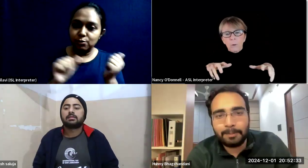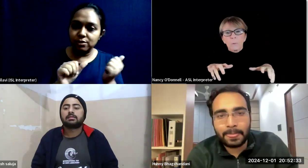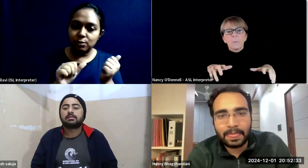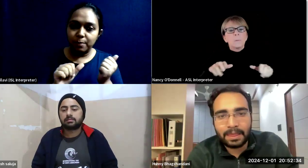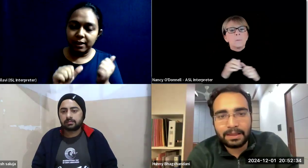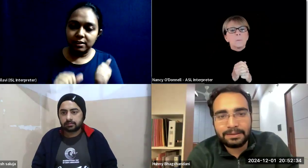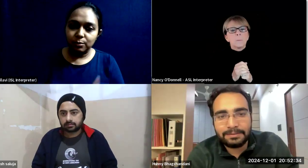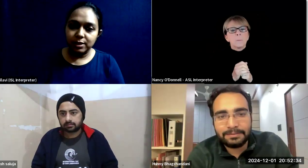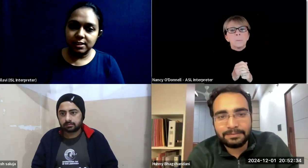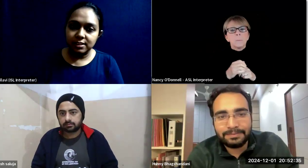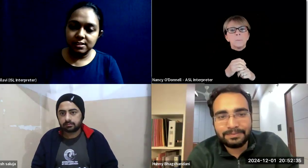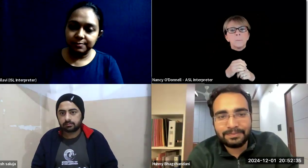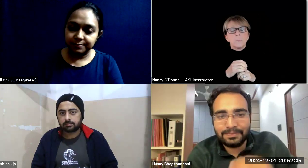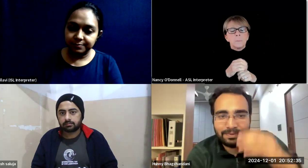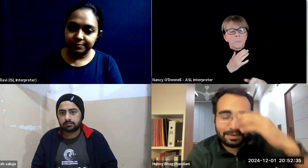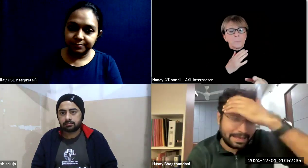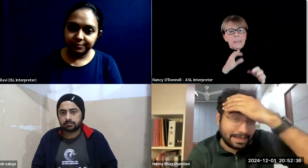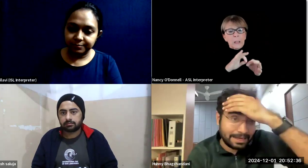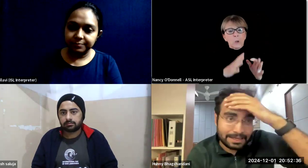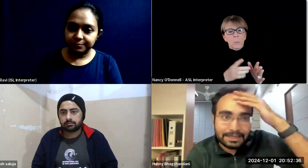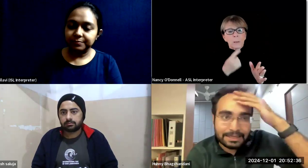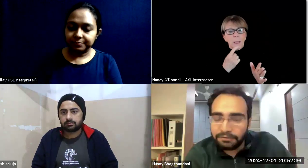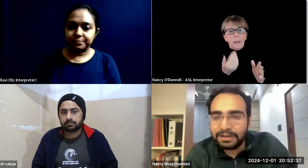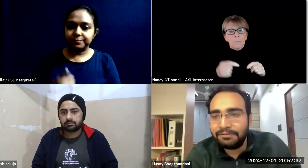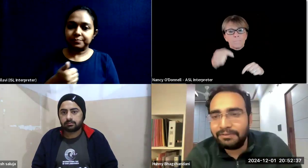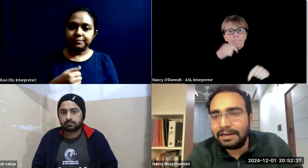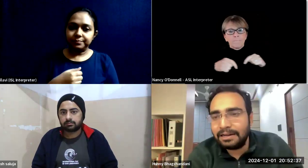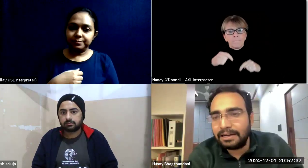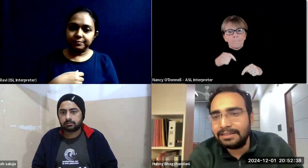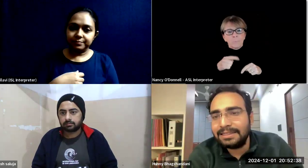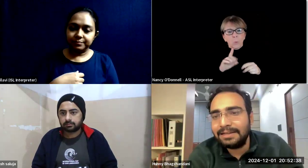Hunny, you were freezing. Can you just go back one sentence? [Hunny speaking] Okay. Yeah, definitely.